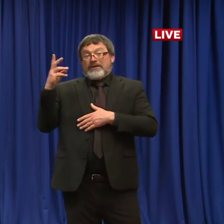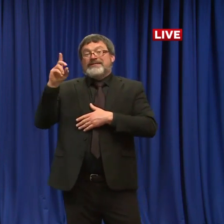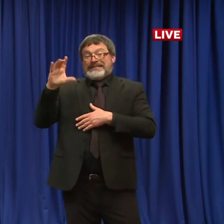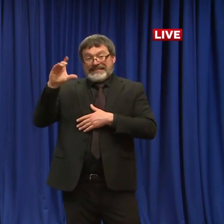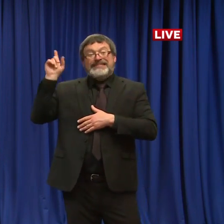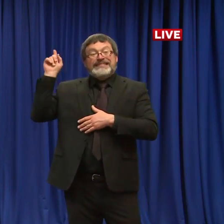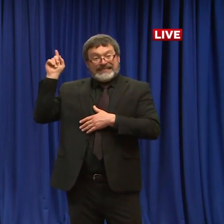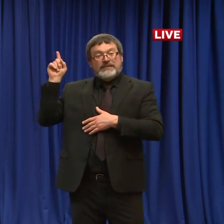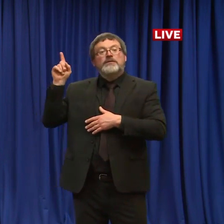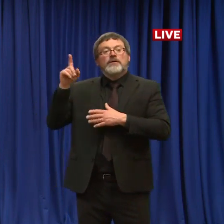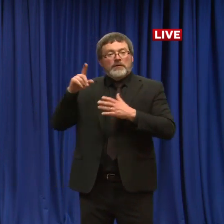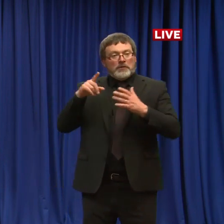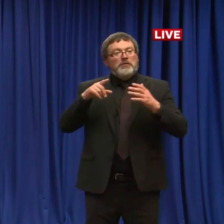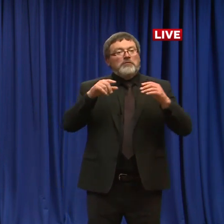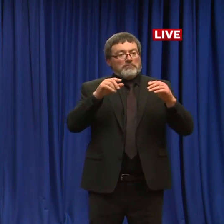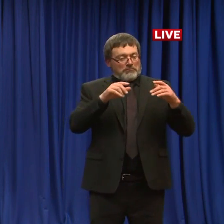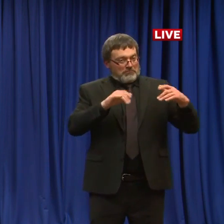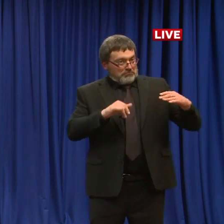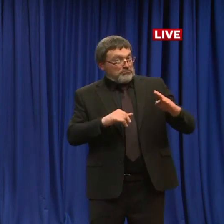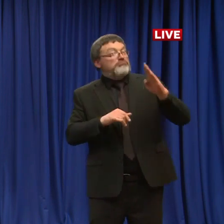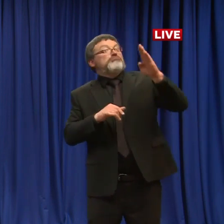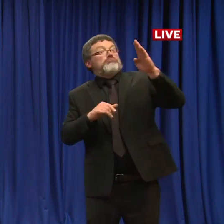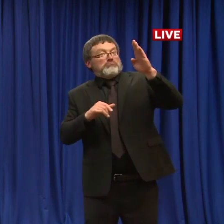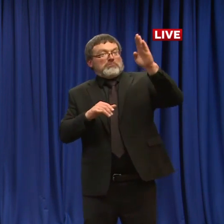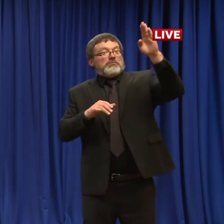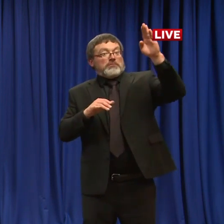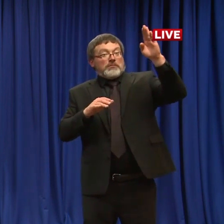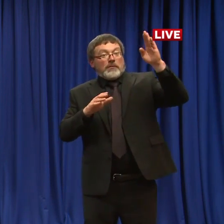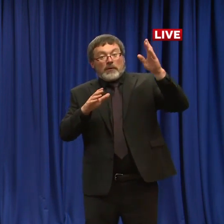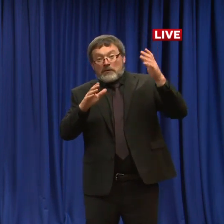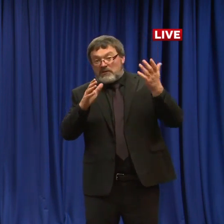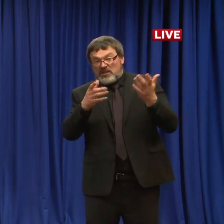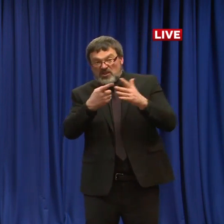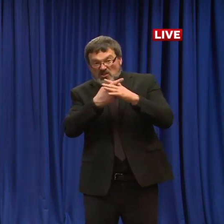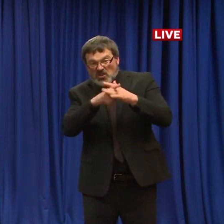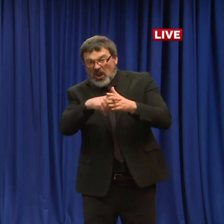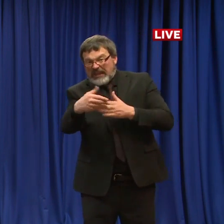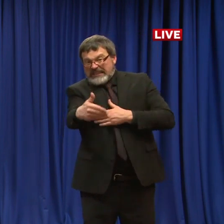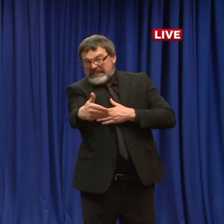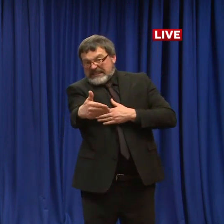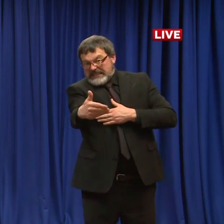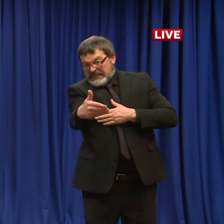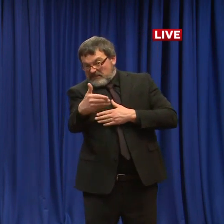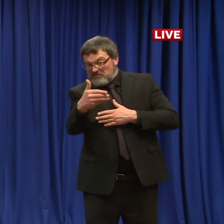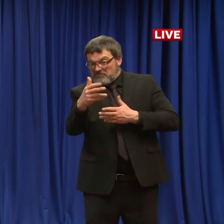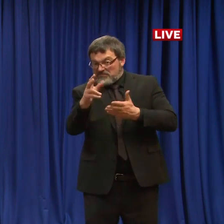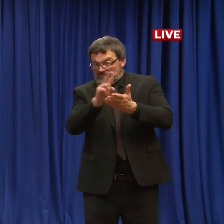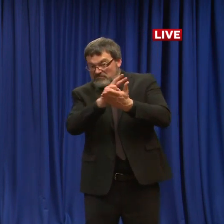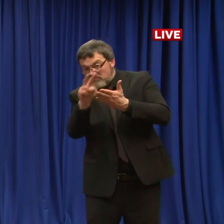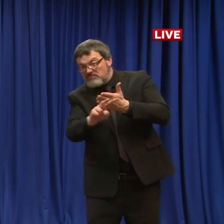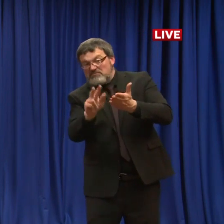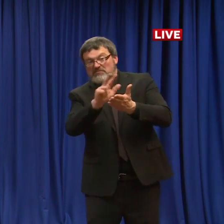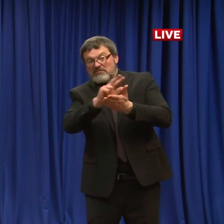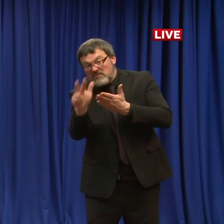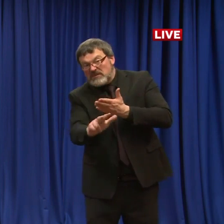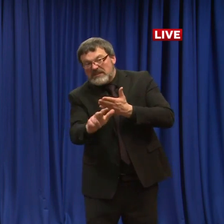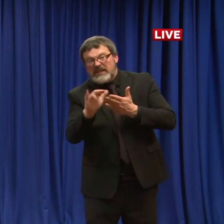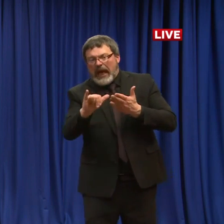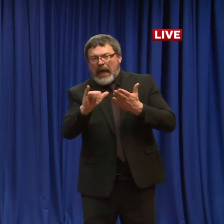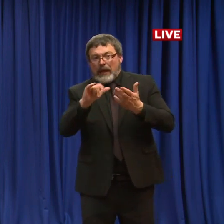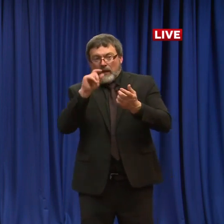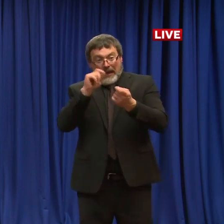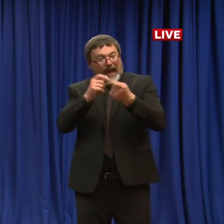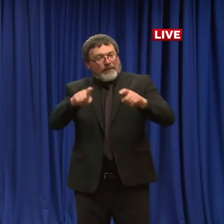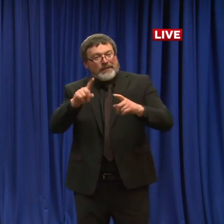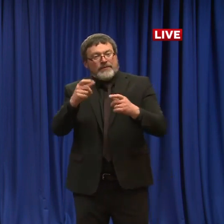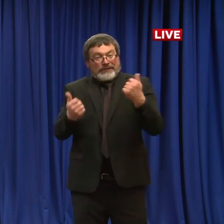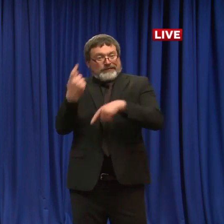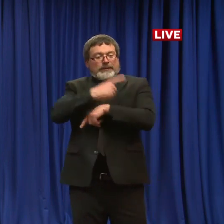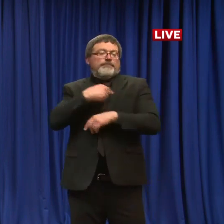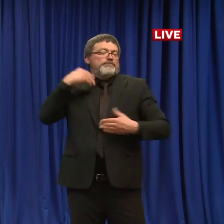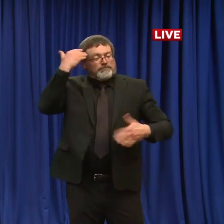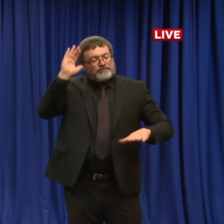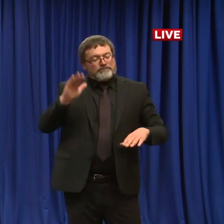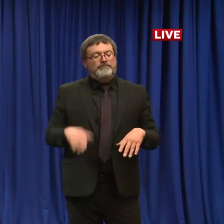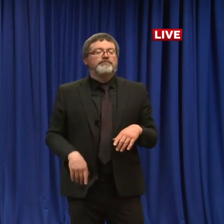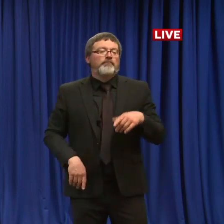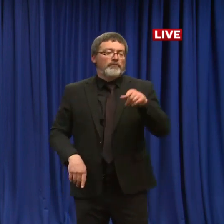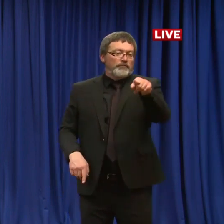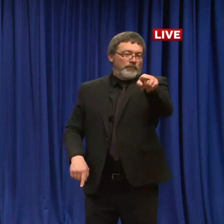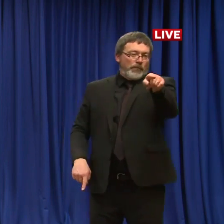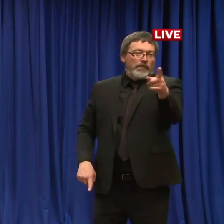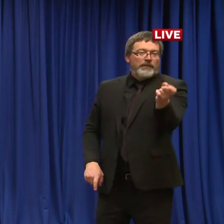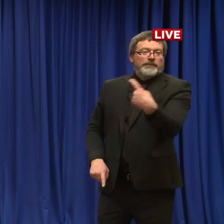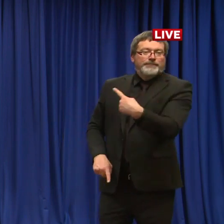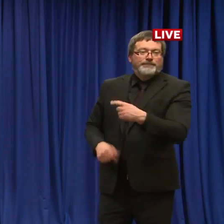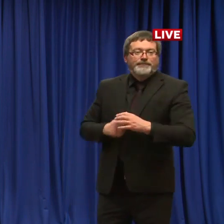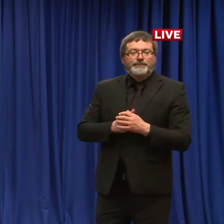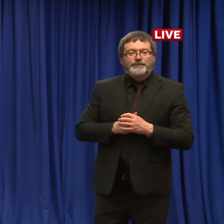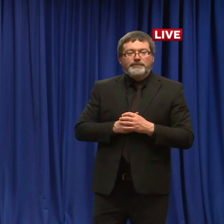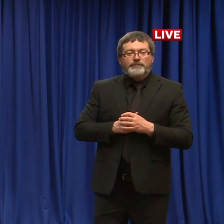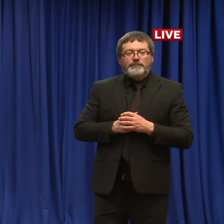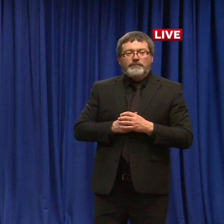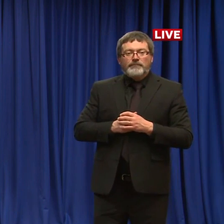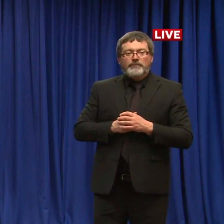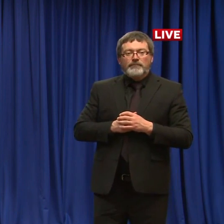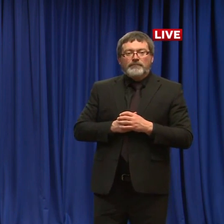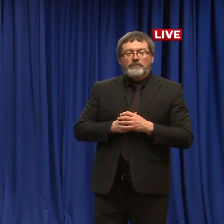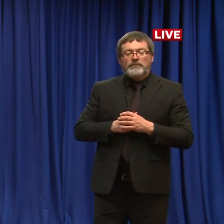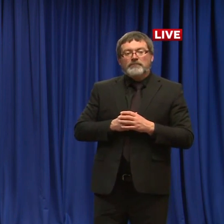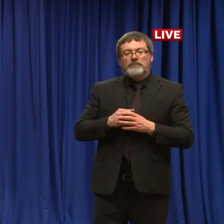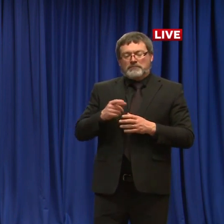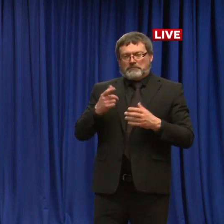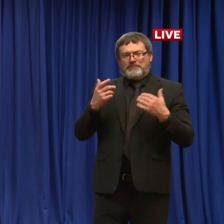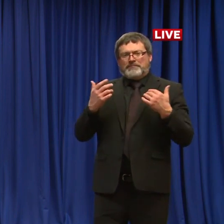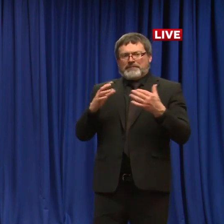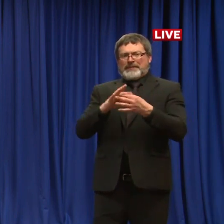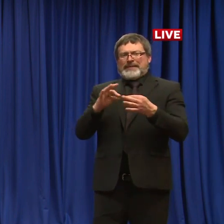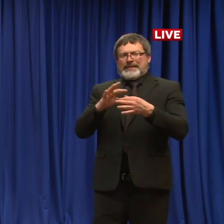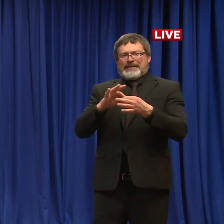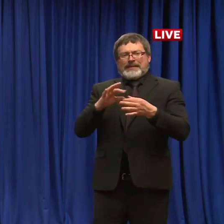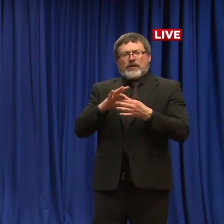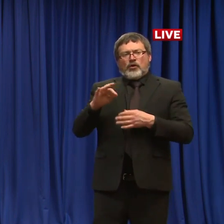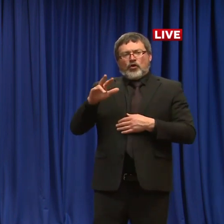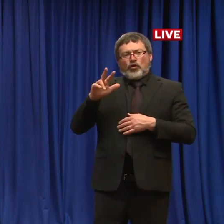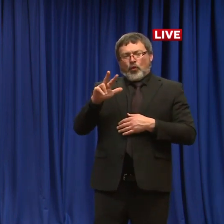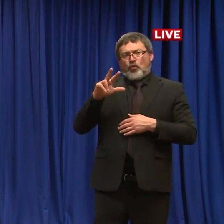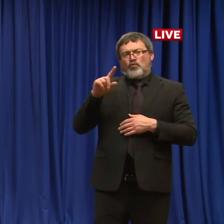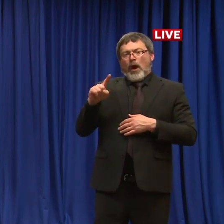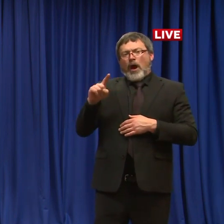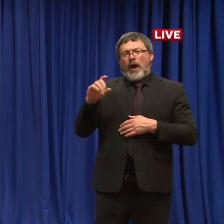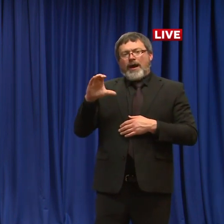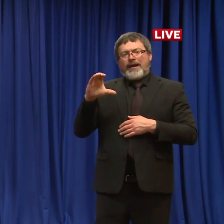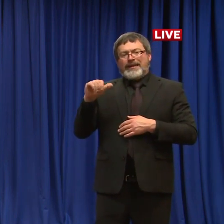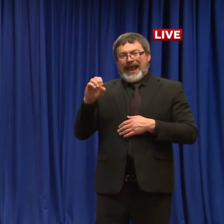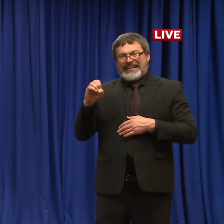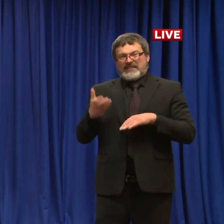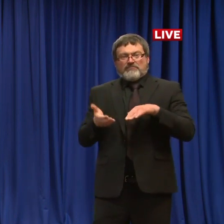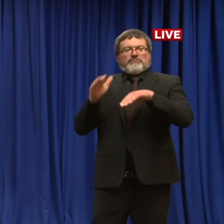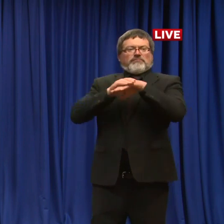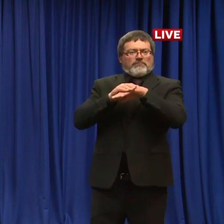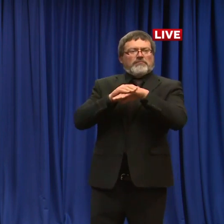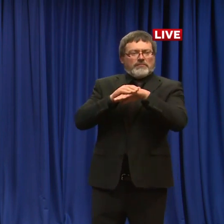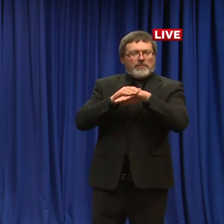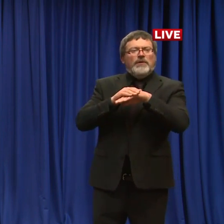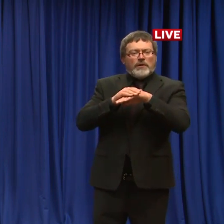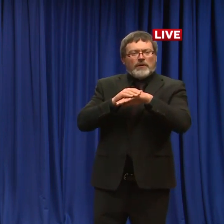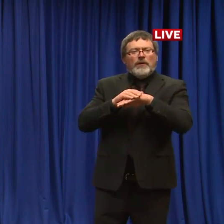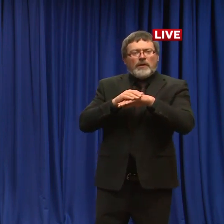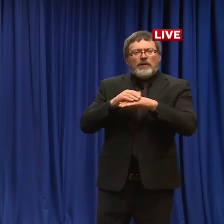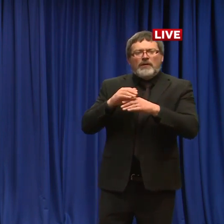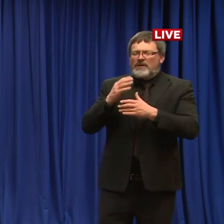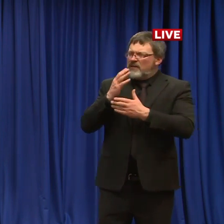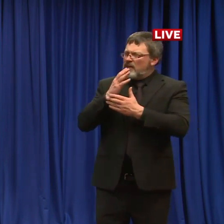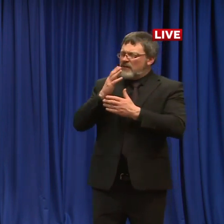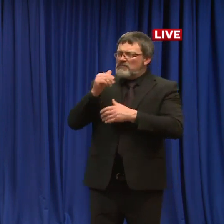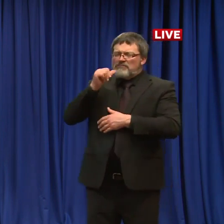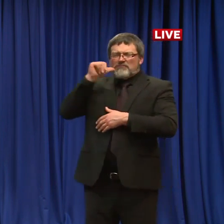I’M INCLUDING THE UNIVERSITY OF WASHINGTON MODEL THAT THE PEAK HAS THERE’S A THERE’S A GOOD CHANCE THAT IT WILL BE SOMETIME IN THE NEXT SEVERAL WEEKS, BUT WE’RE IN THERE.